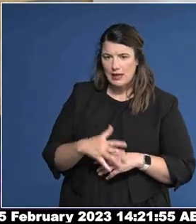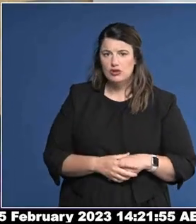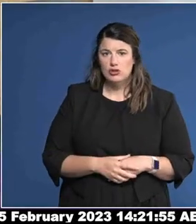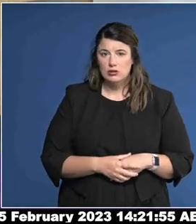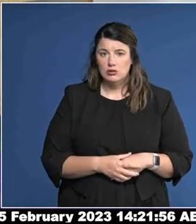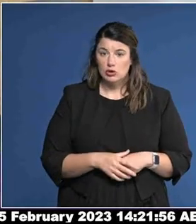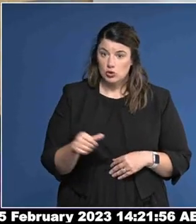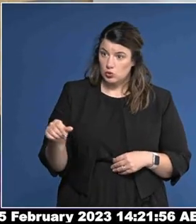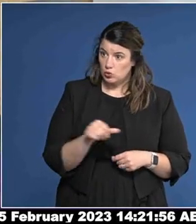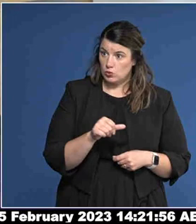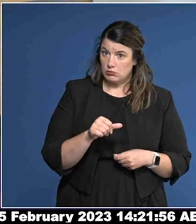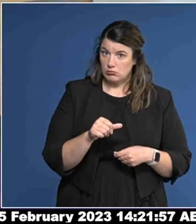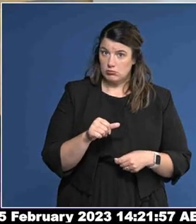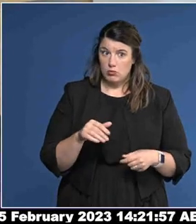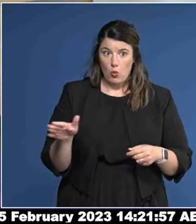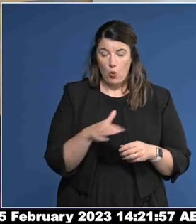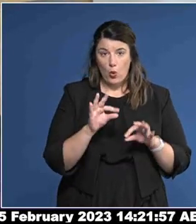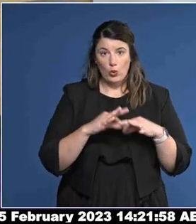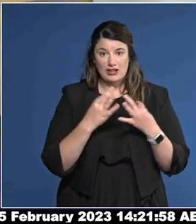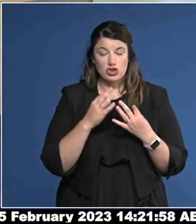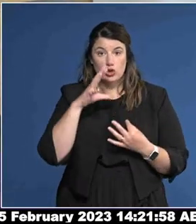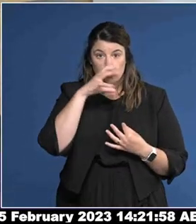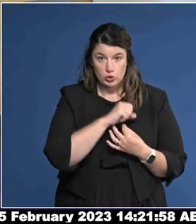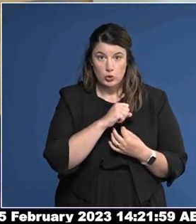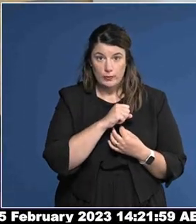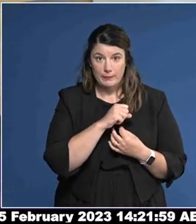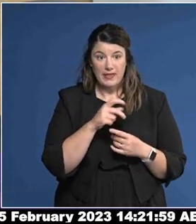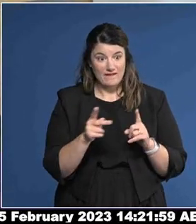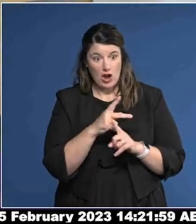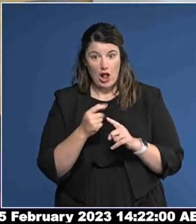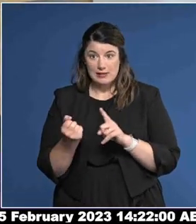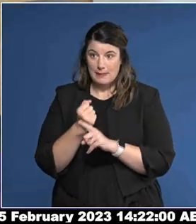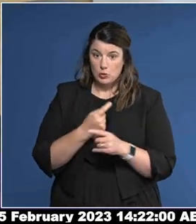that violence, abuse, neglect and exploitation is occurring in their organisation? MS BERRY: Yes.